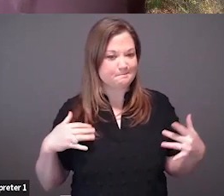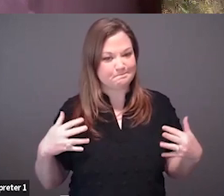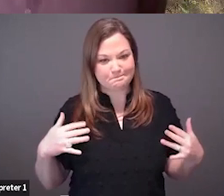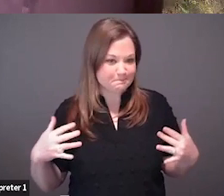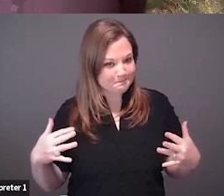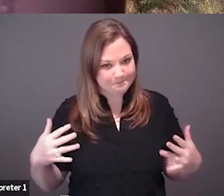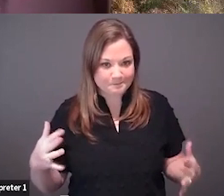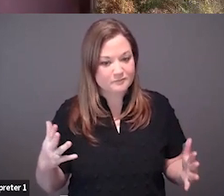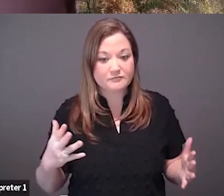it really is a journey.